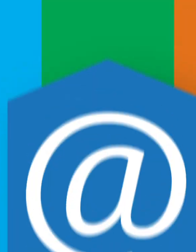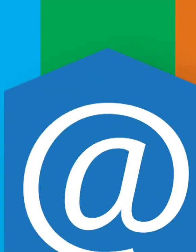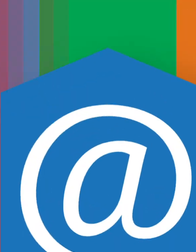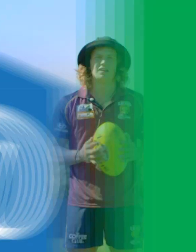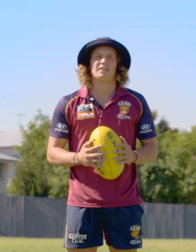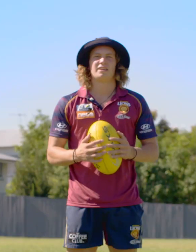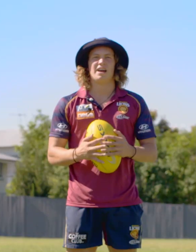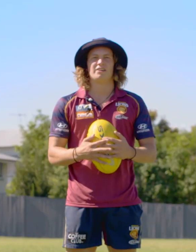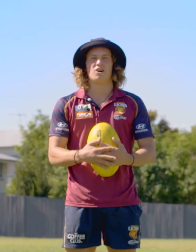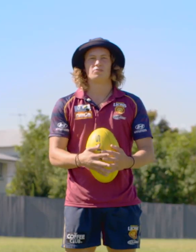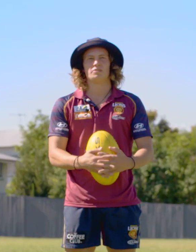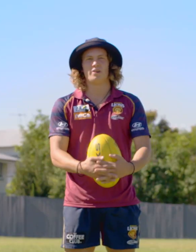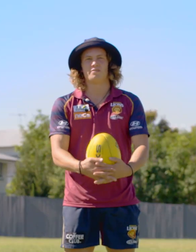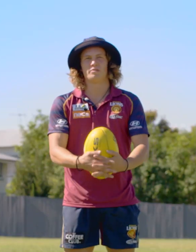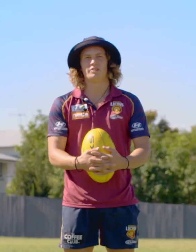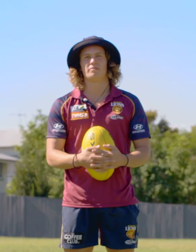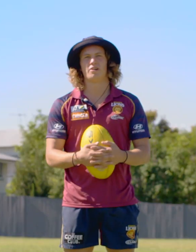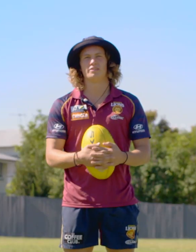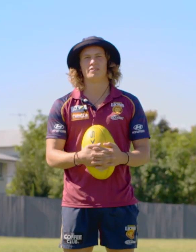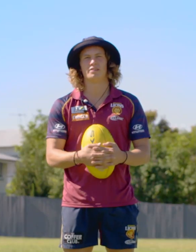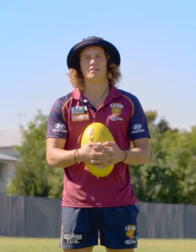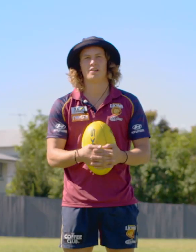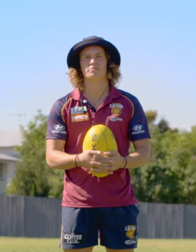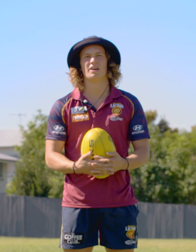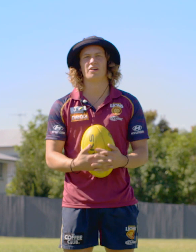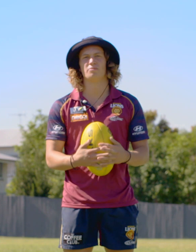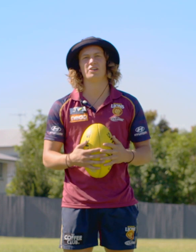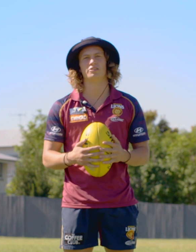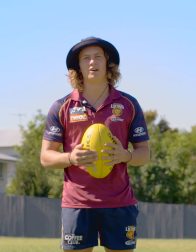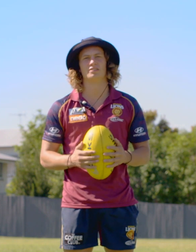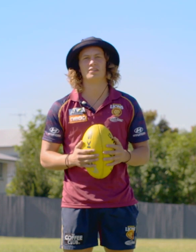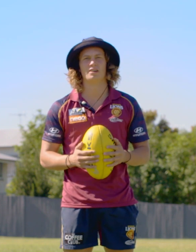G’day. I'm Thomas Berry from the Brisbane Lions, and I'm stuck at home like you guys.